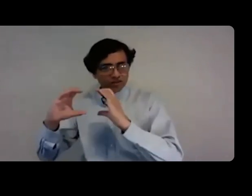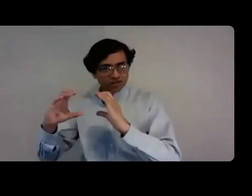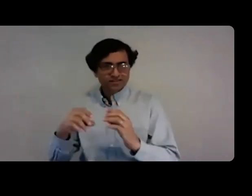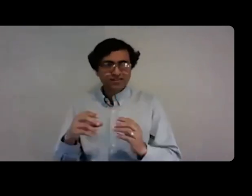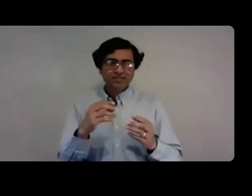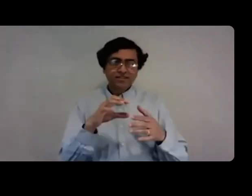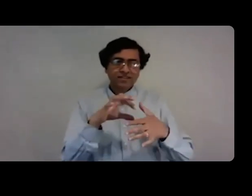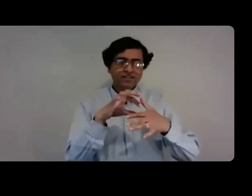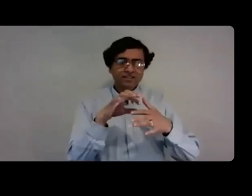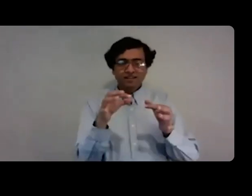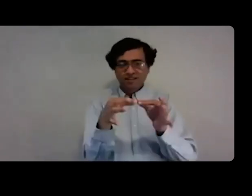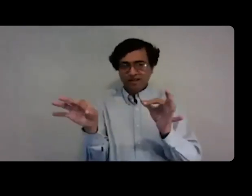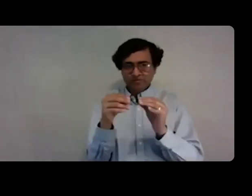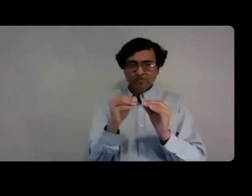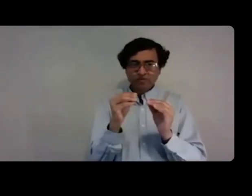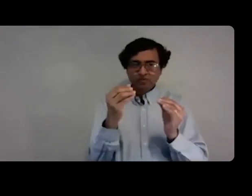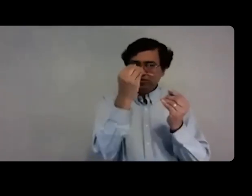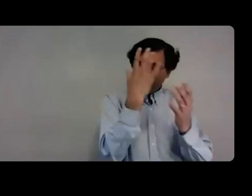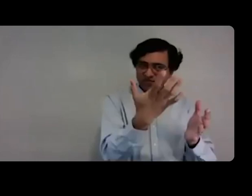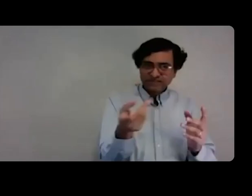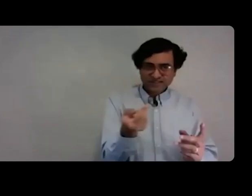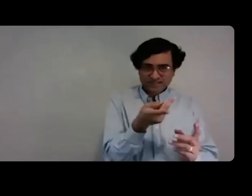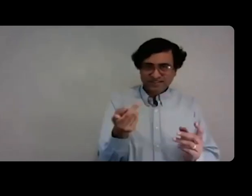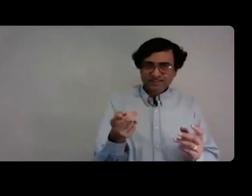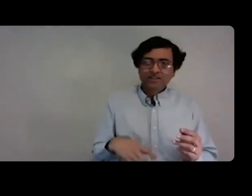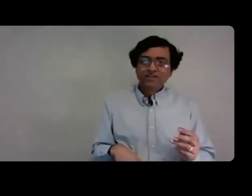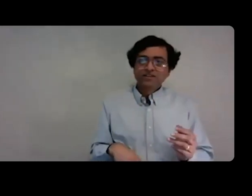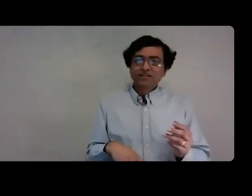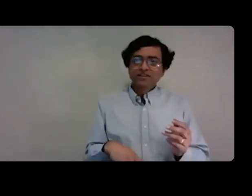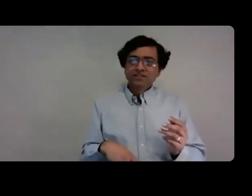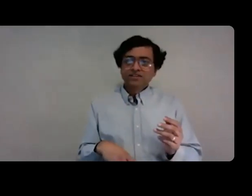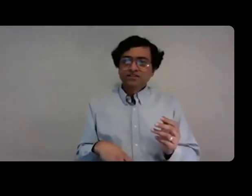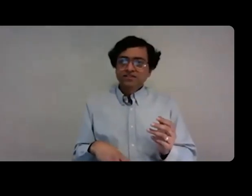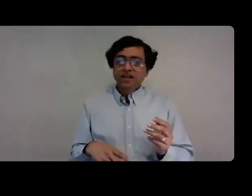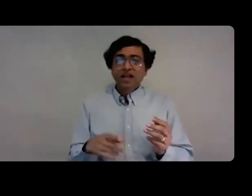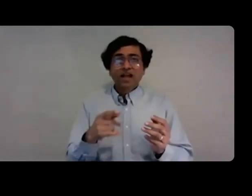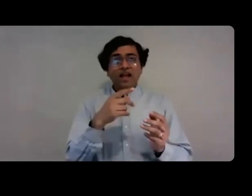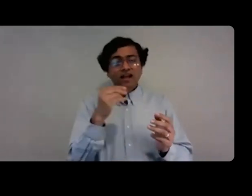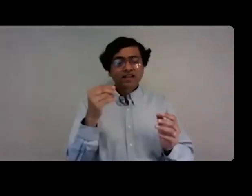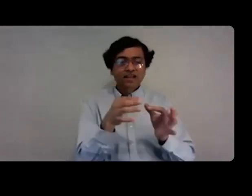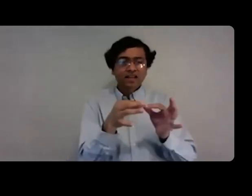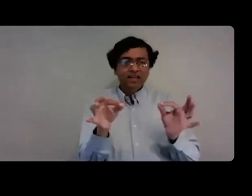the student. Sign language is much more about communication and captions are much more about